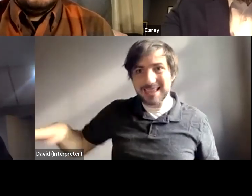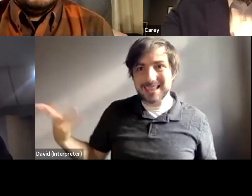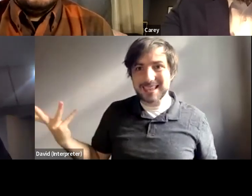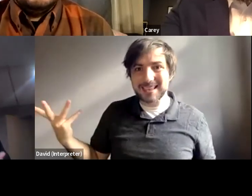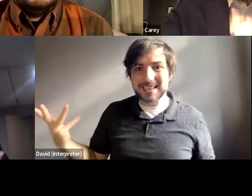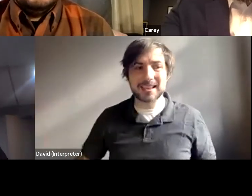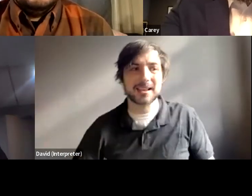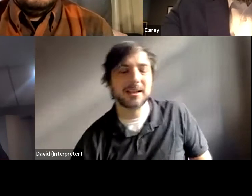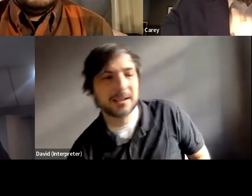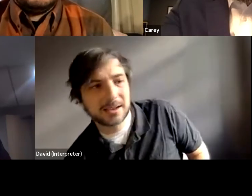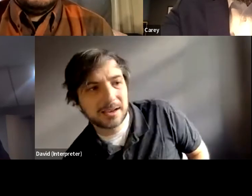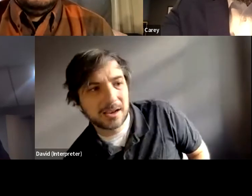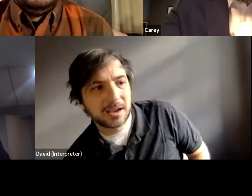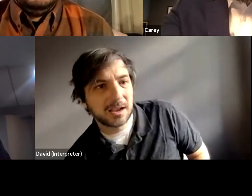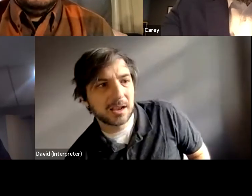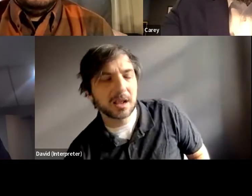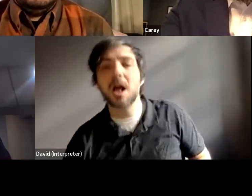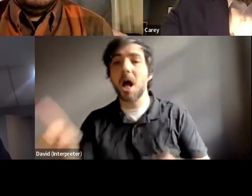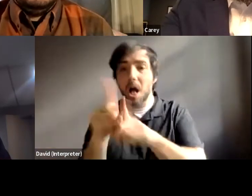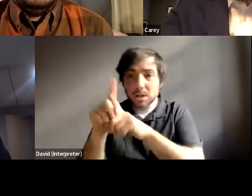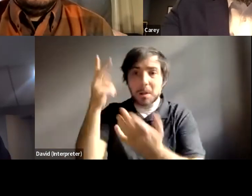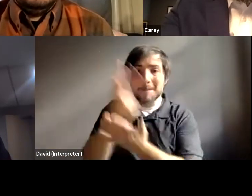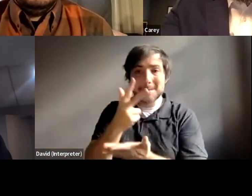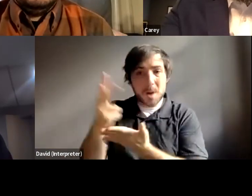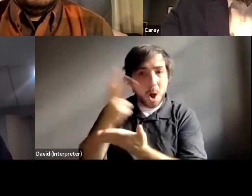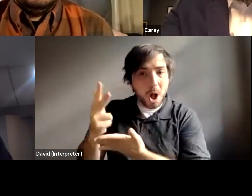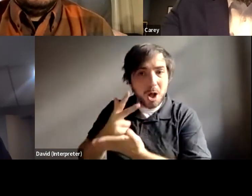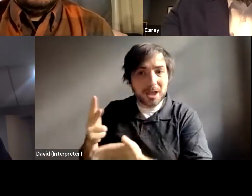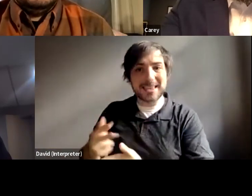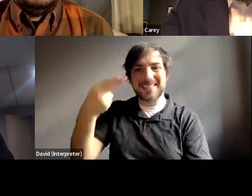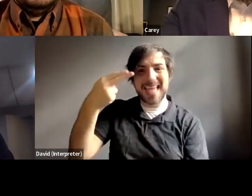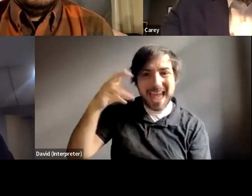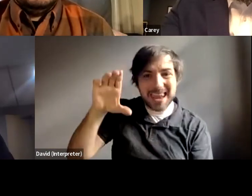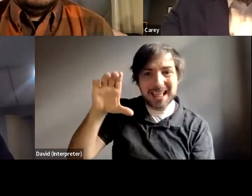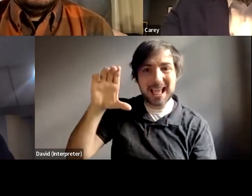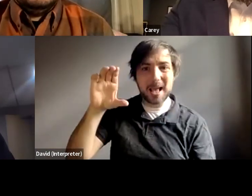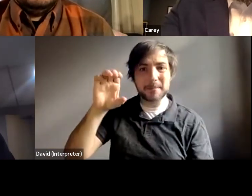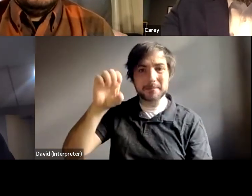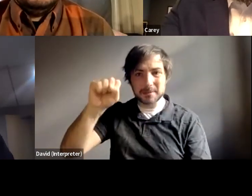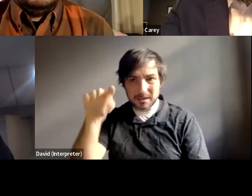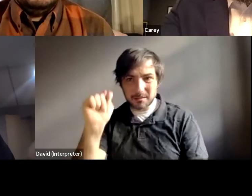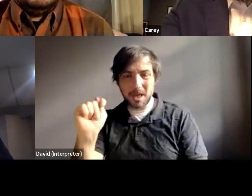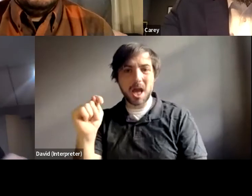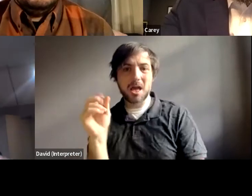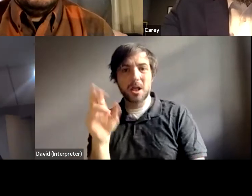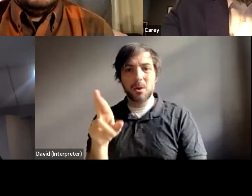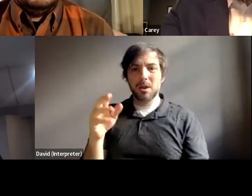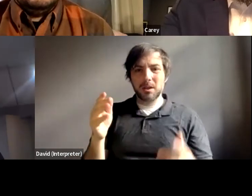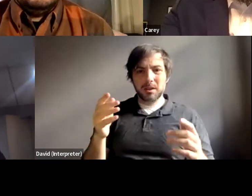ing near curb cutouts or parking in the handicap spot or the lines by